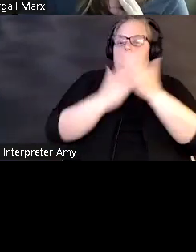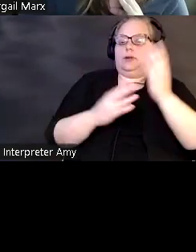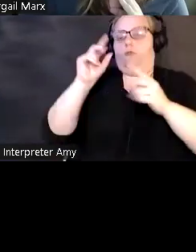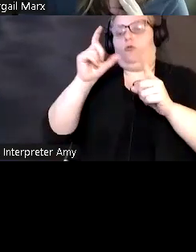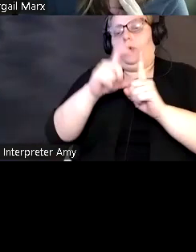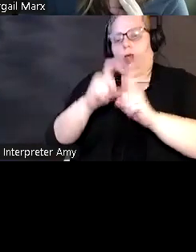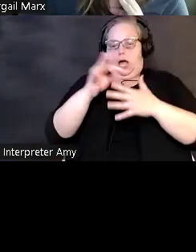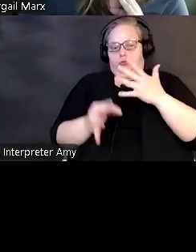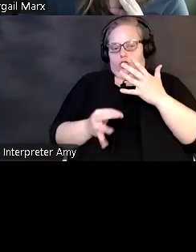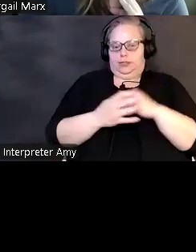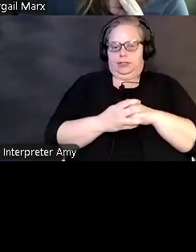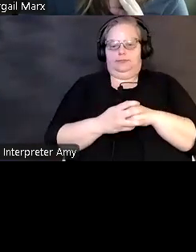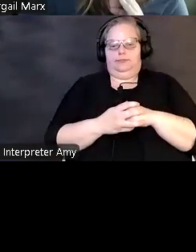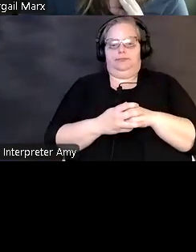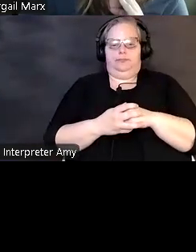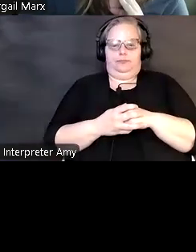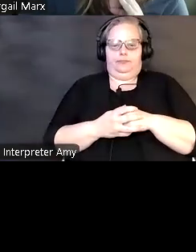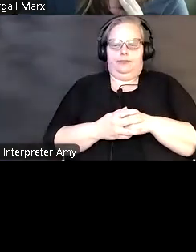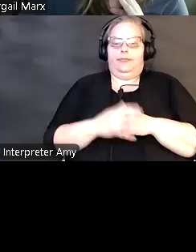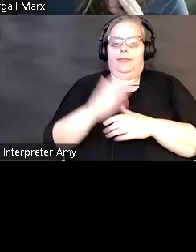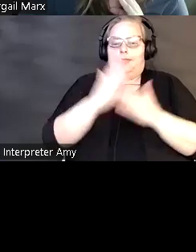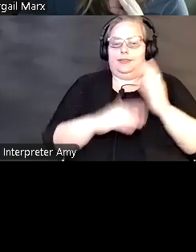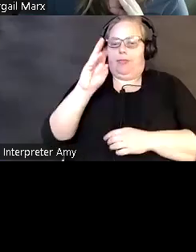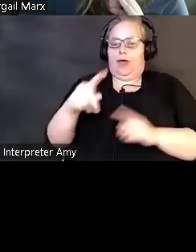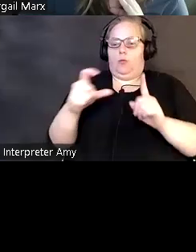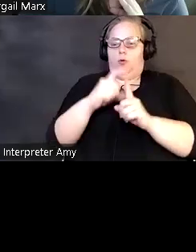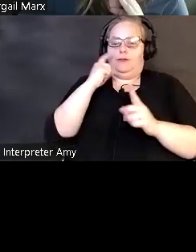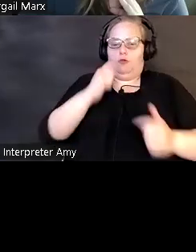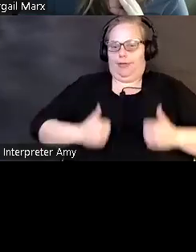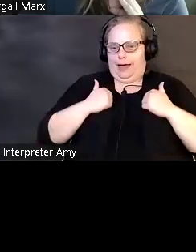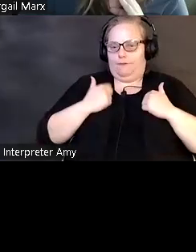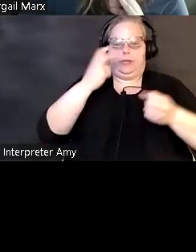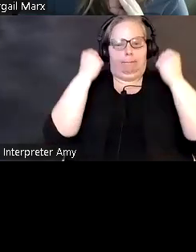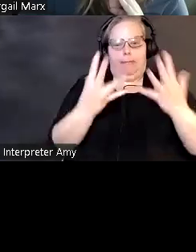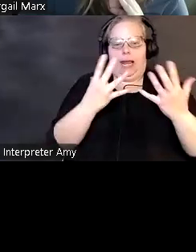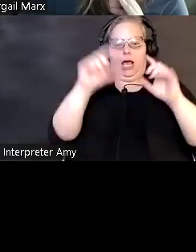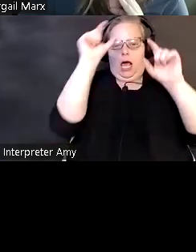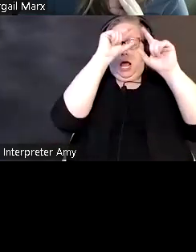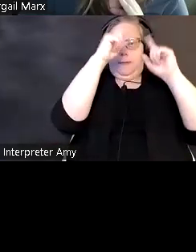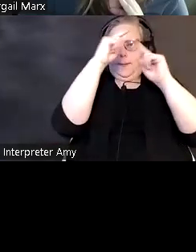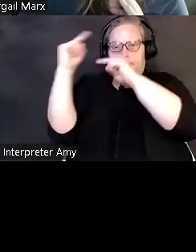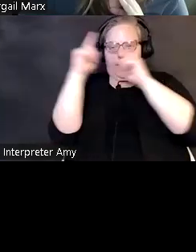So here's LAMP Words for Life. It has a tool called vocabulary